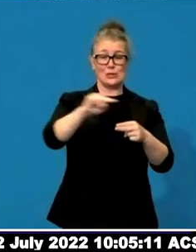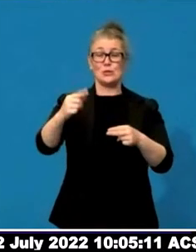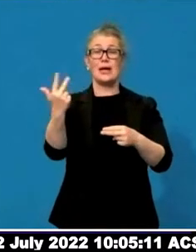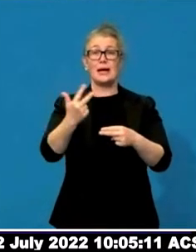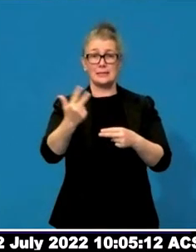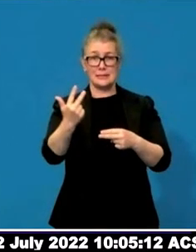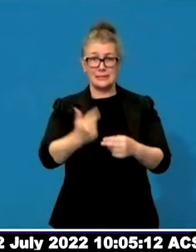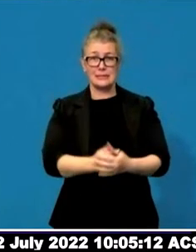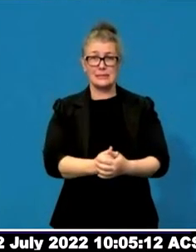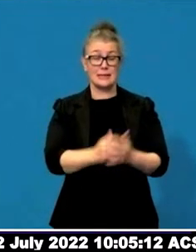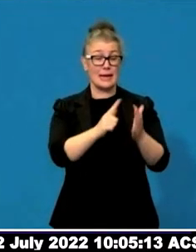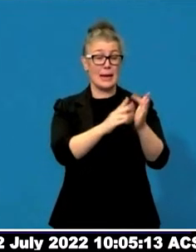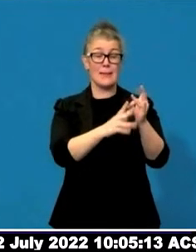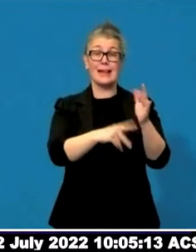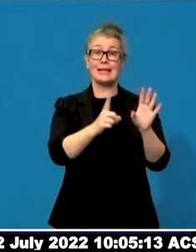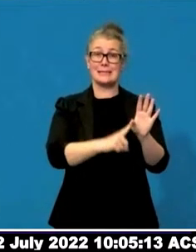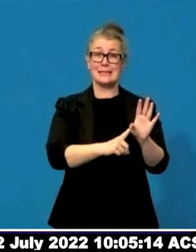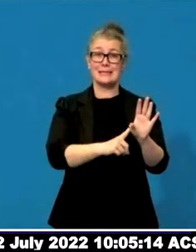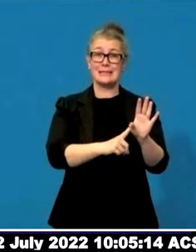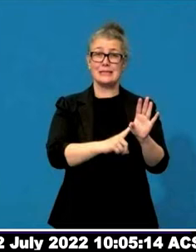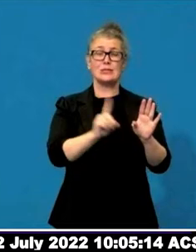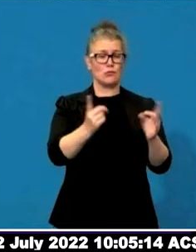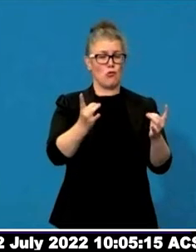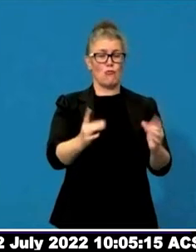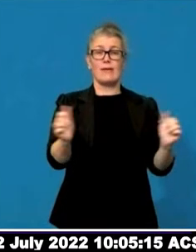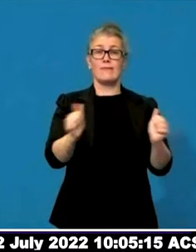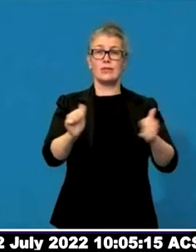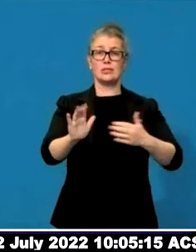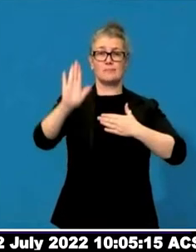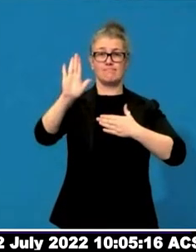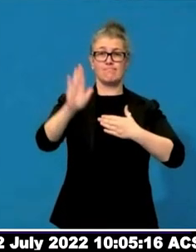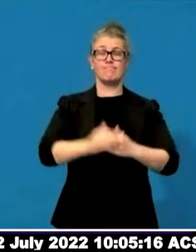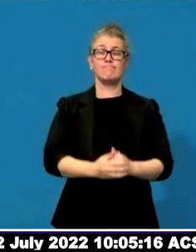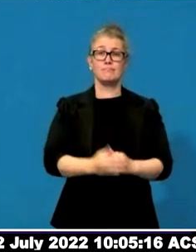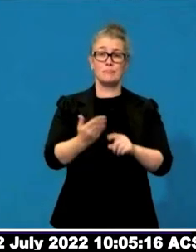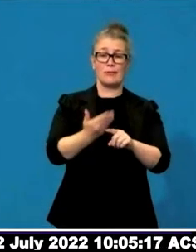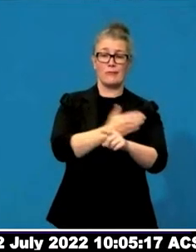Emily has already taken an affirmation prior to giving evidence. Thank you very much.